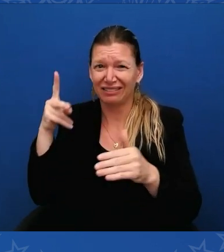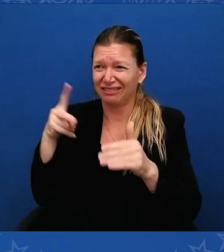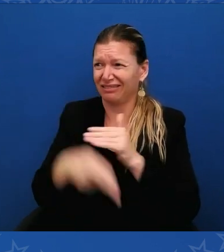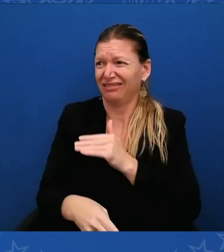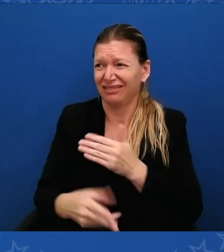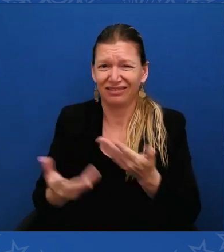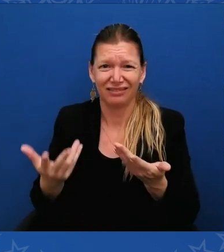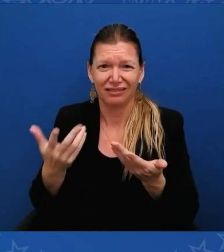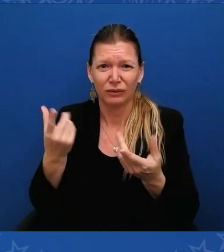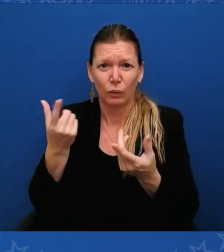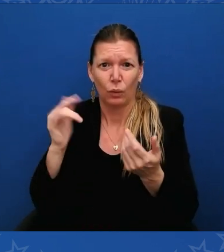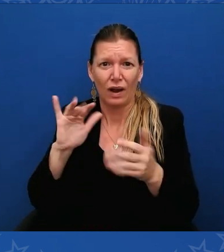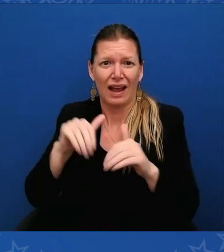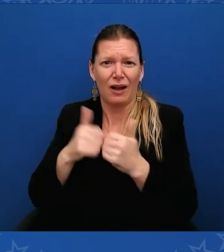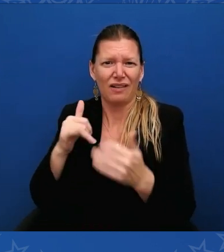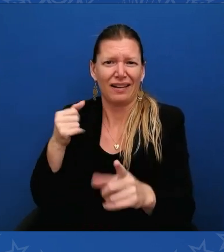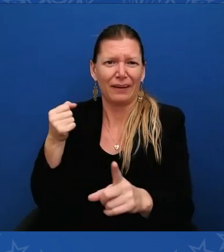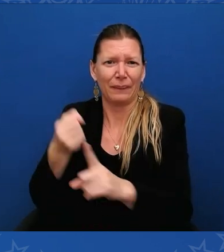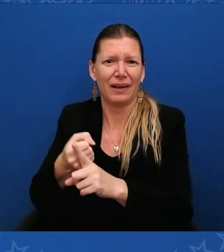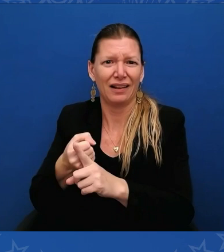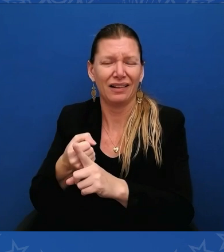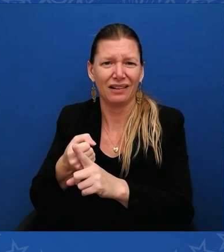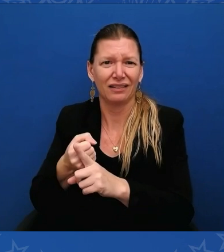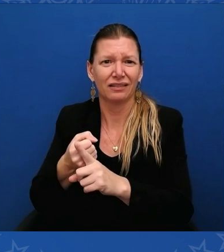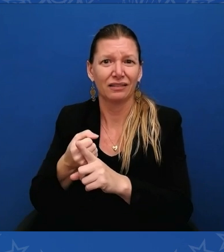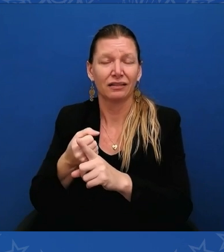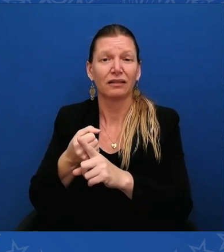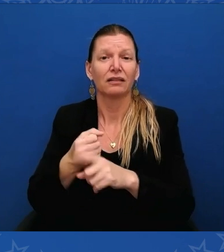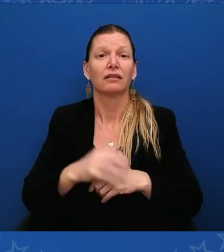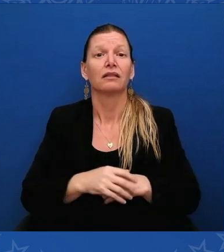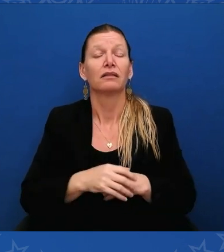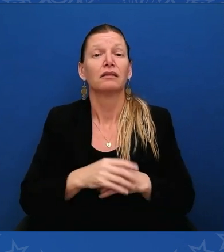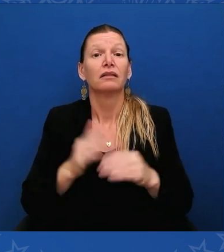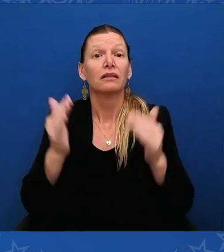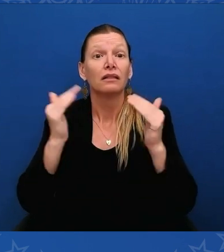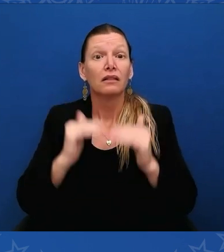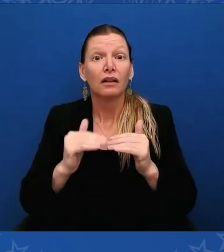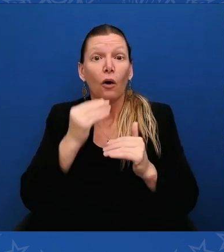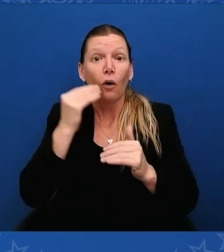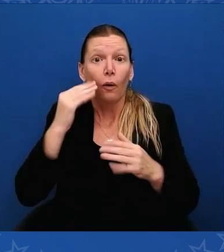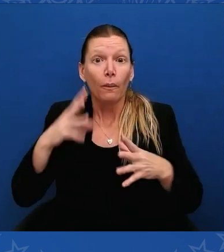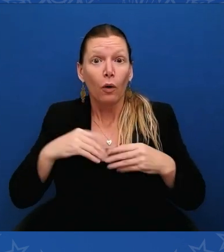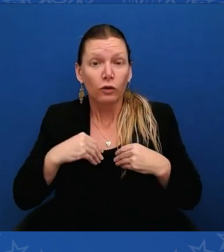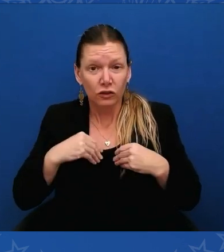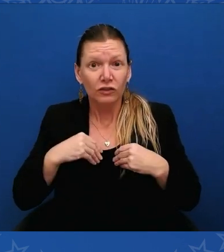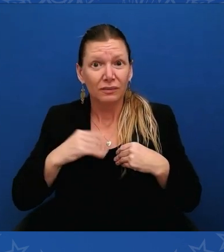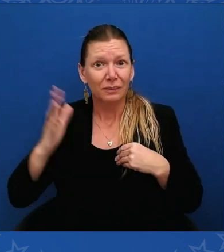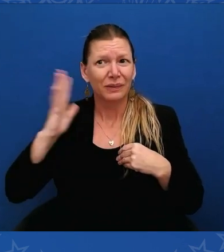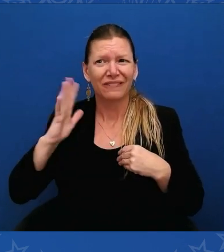to build generational wealth, allowing Latinos to build equity in a home and generate wealth, as my family,